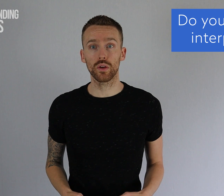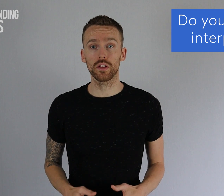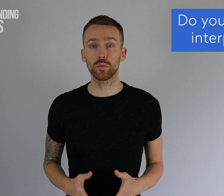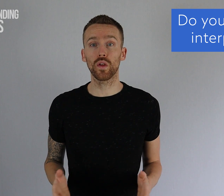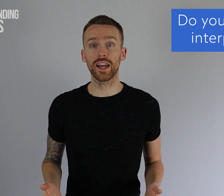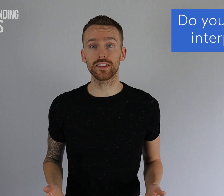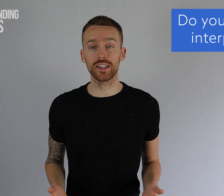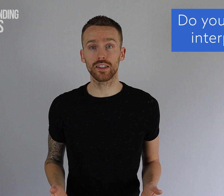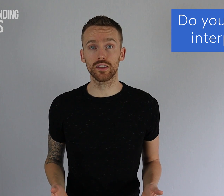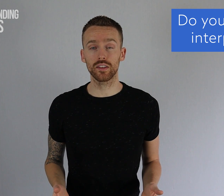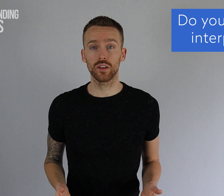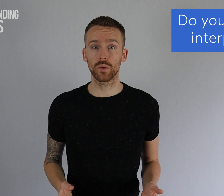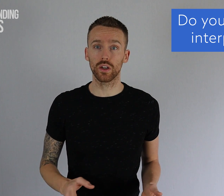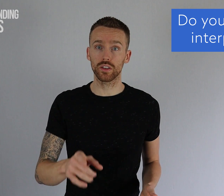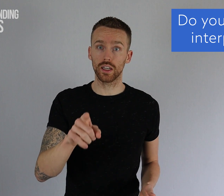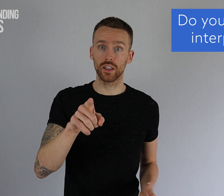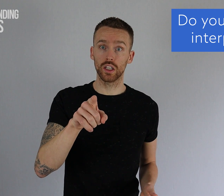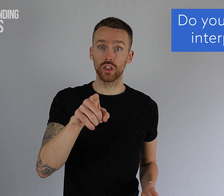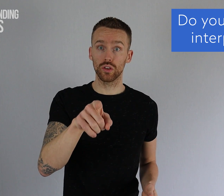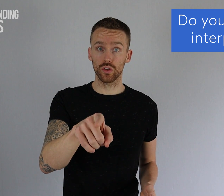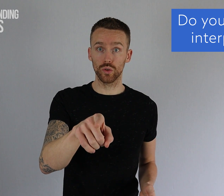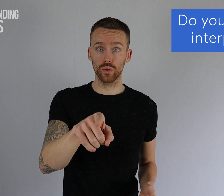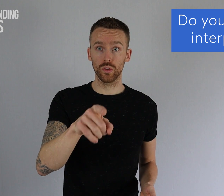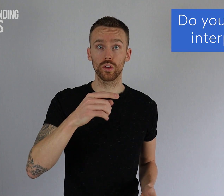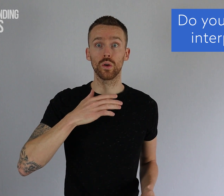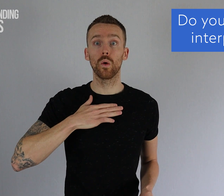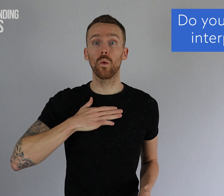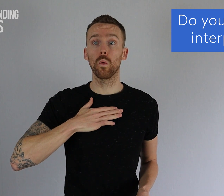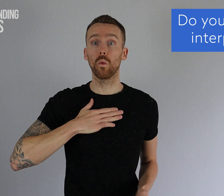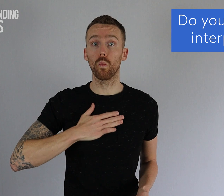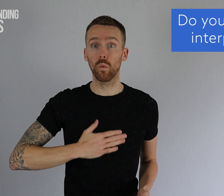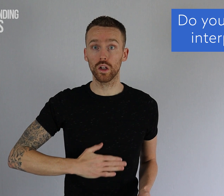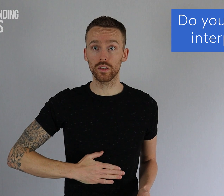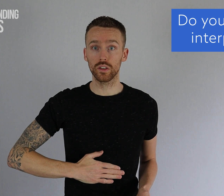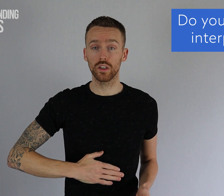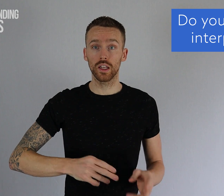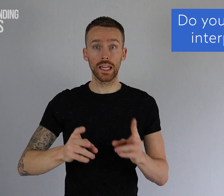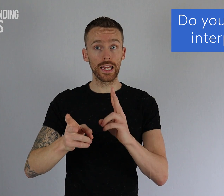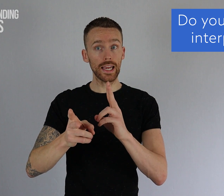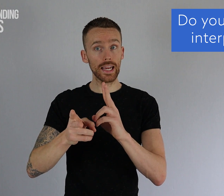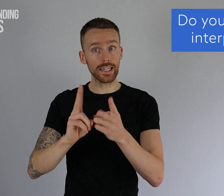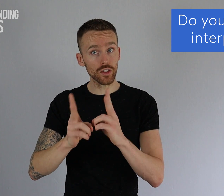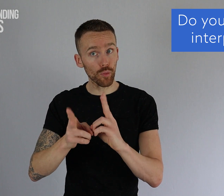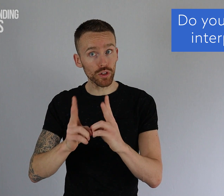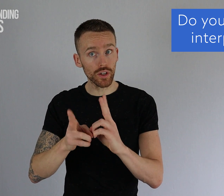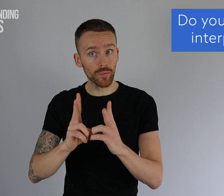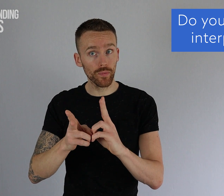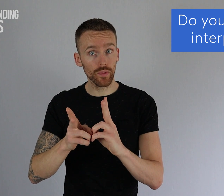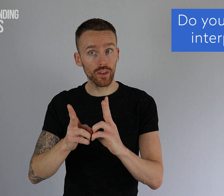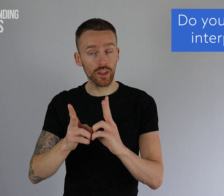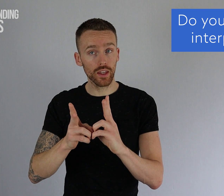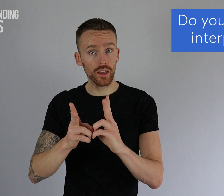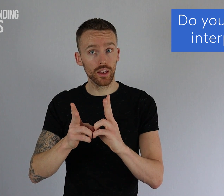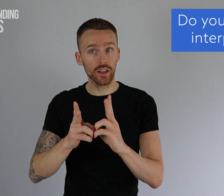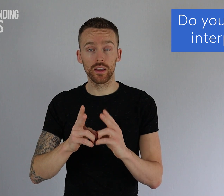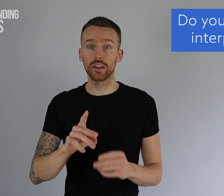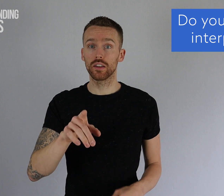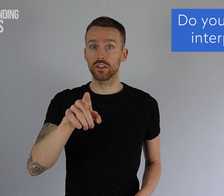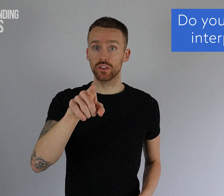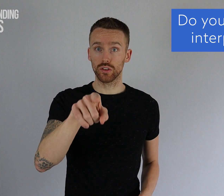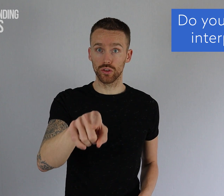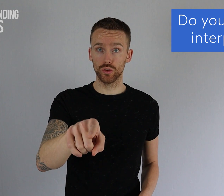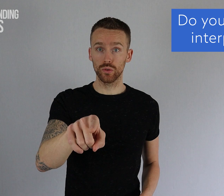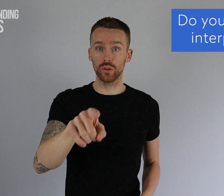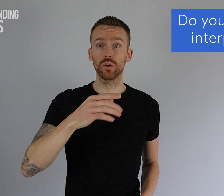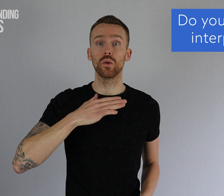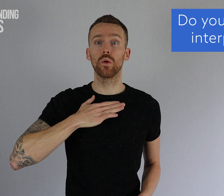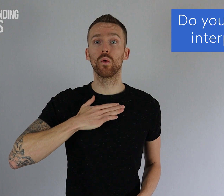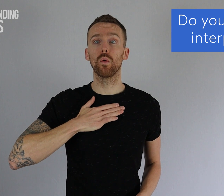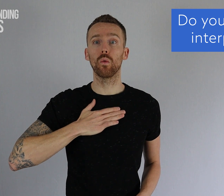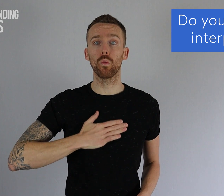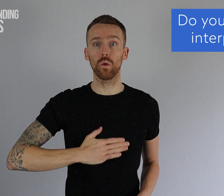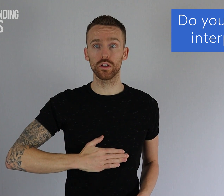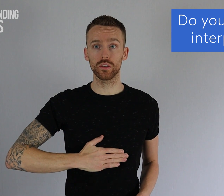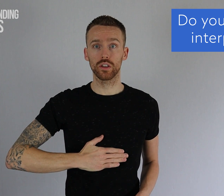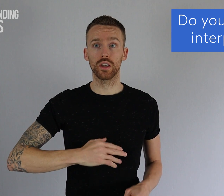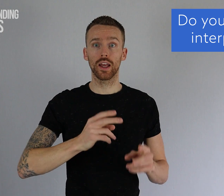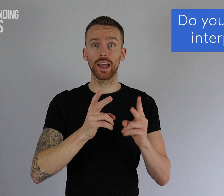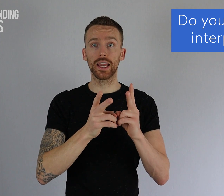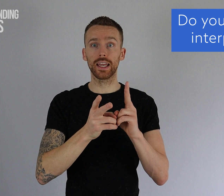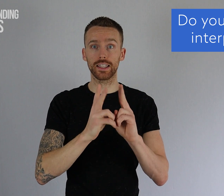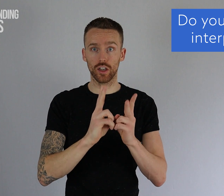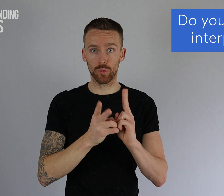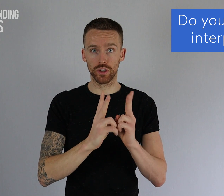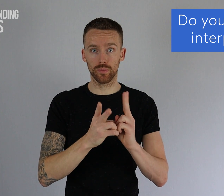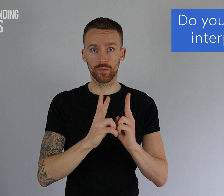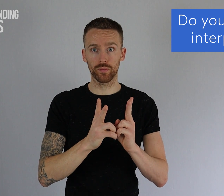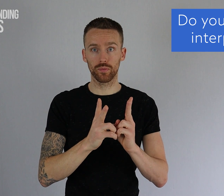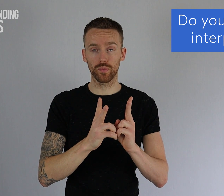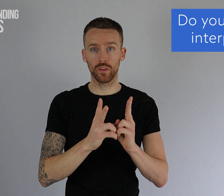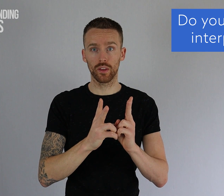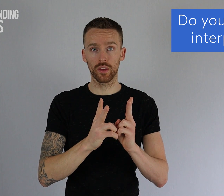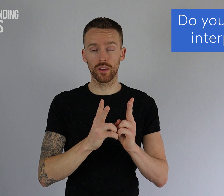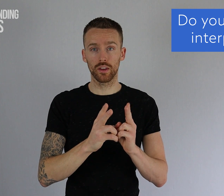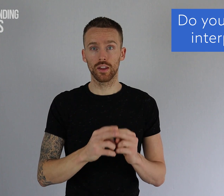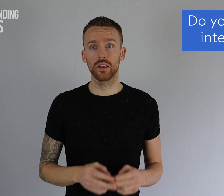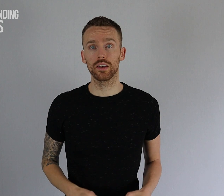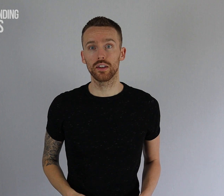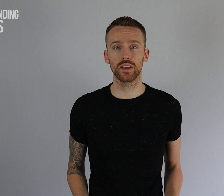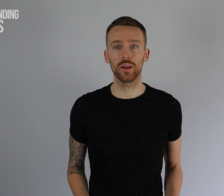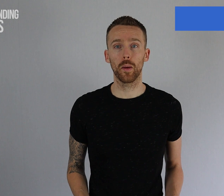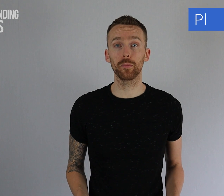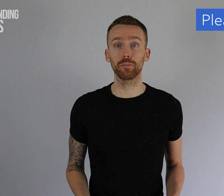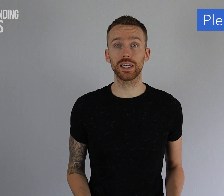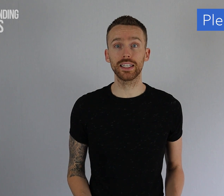So to put that in a sentence, we're going to say you want interpreter? So you want interpreter?